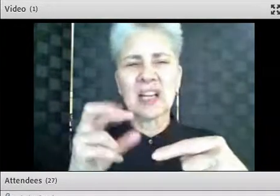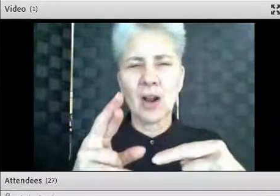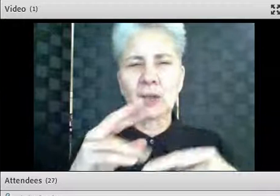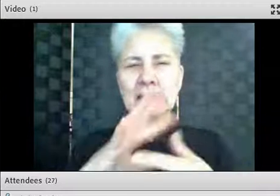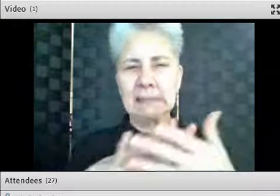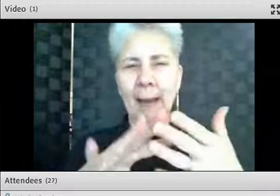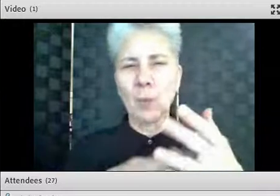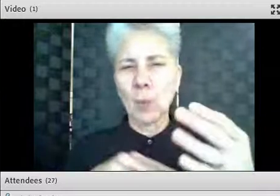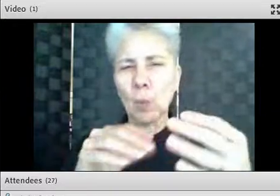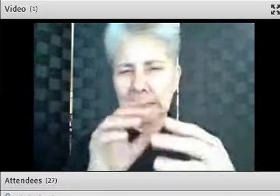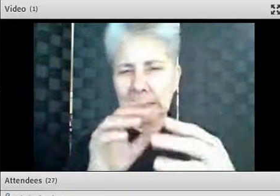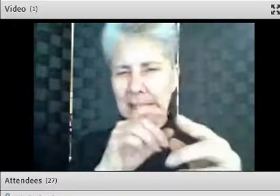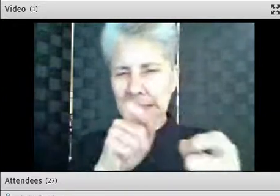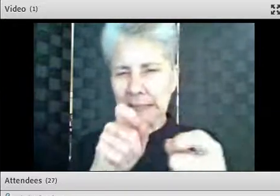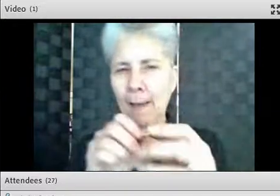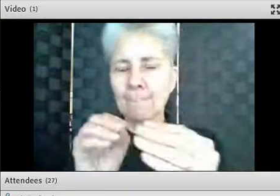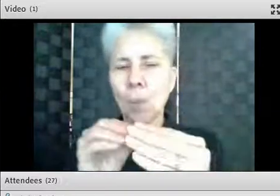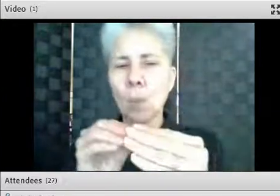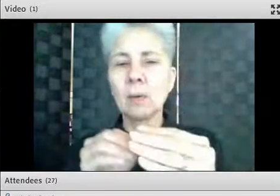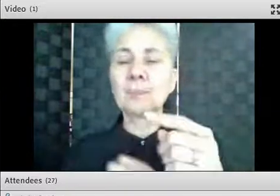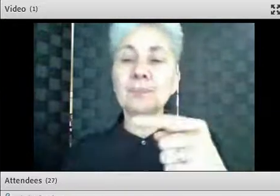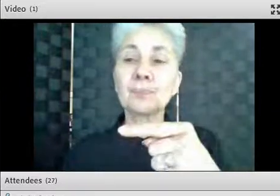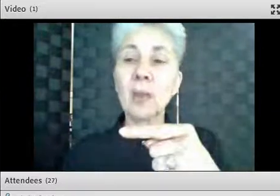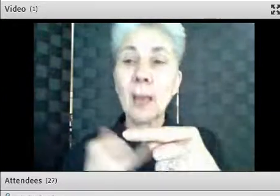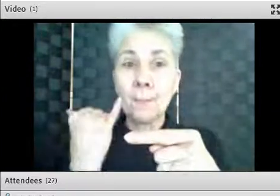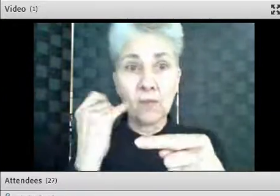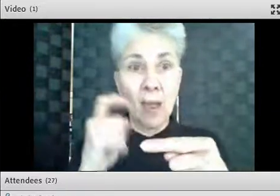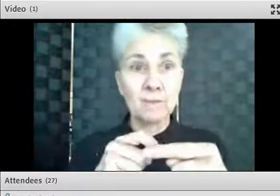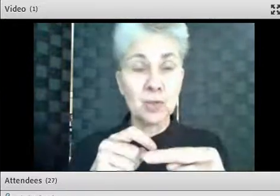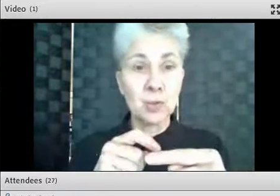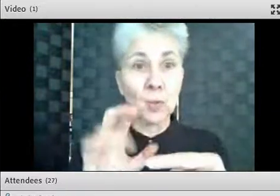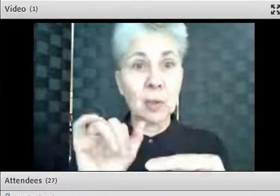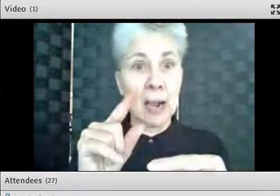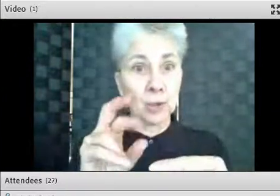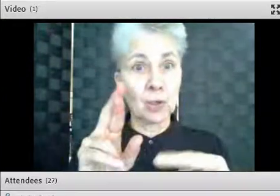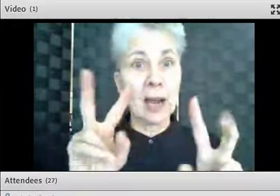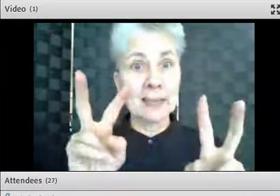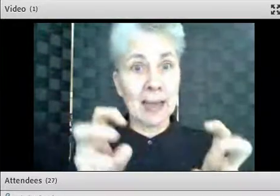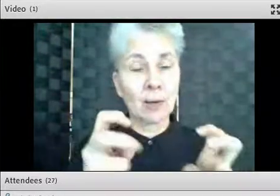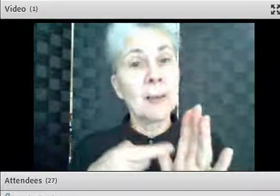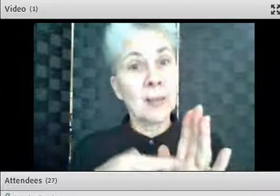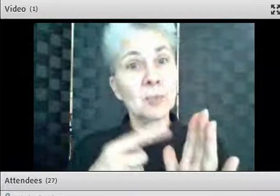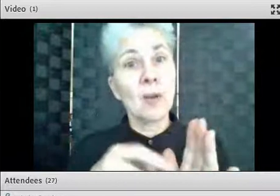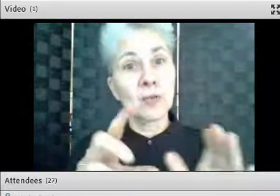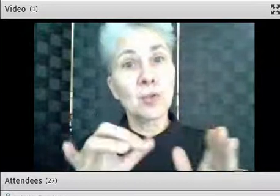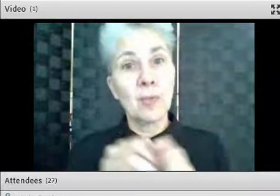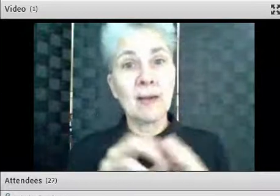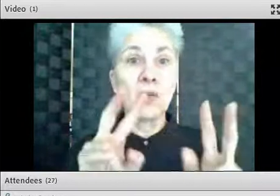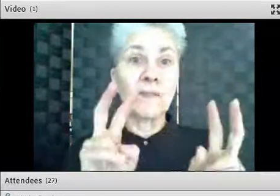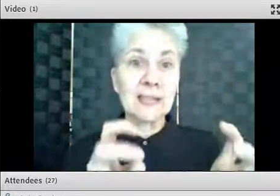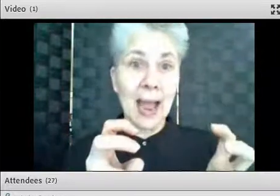I agree. Also, if you have to Cutter a title, which does happen, right, if you do have a title main entry,